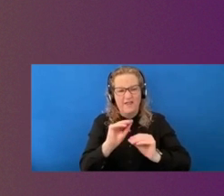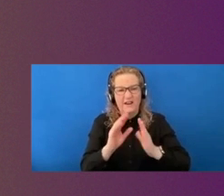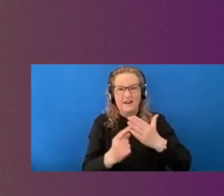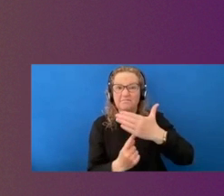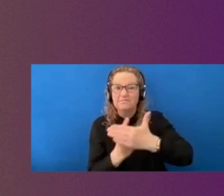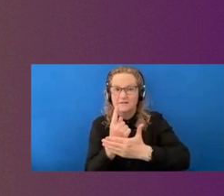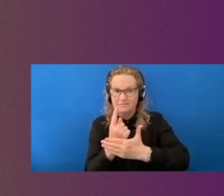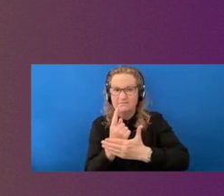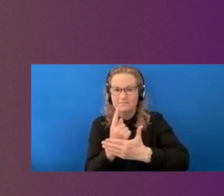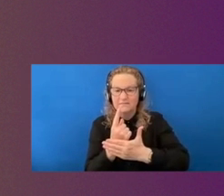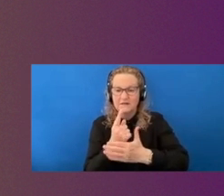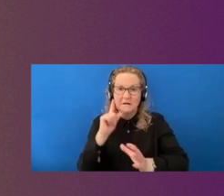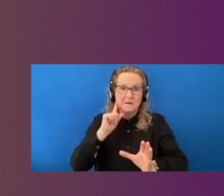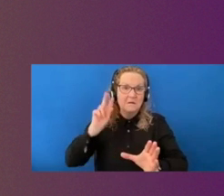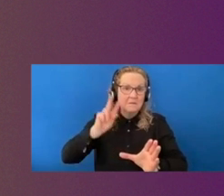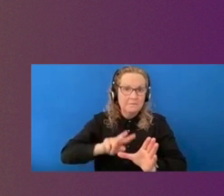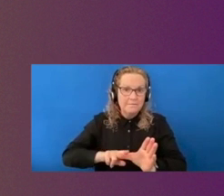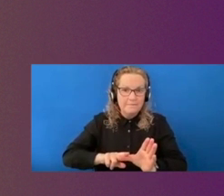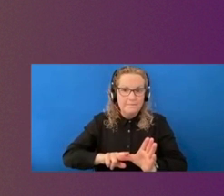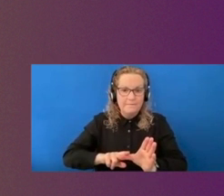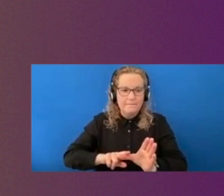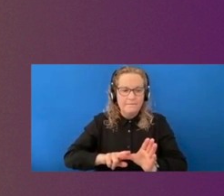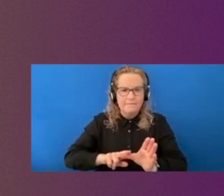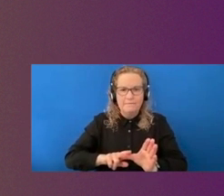last couple of years we've just been in constant yeah i'm in and out of lockdowns and there's been